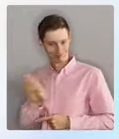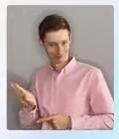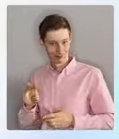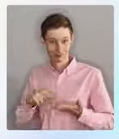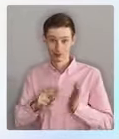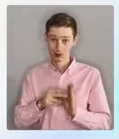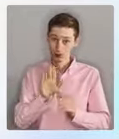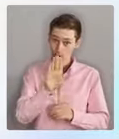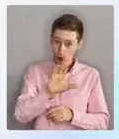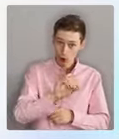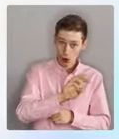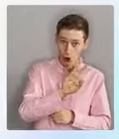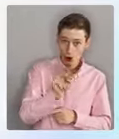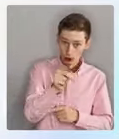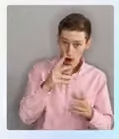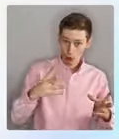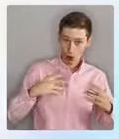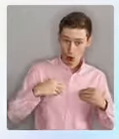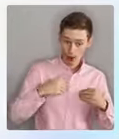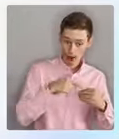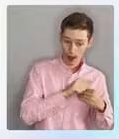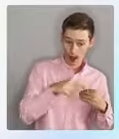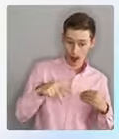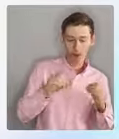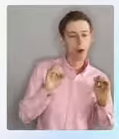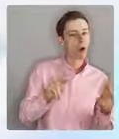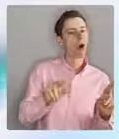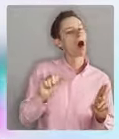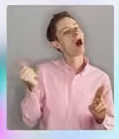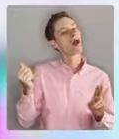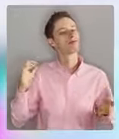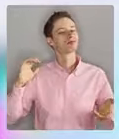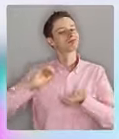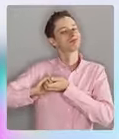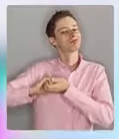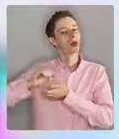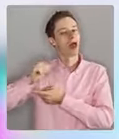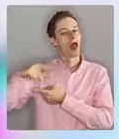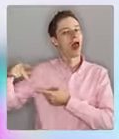This helps enable travel to other apps that you own, or to apps that you partner with.